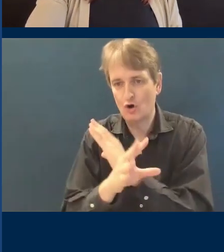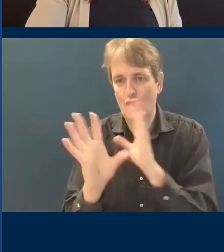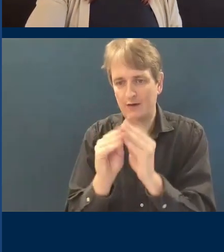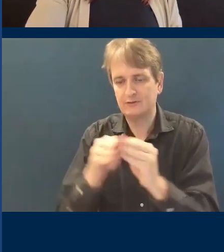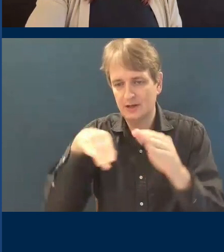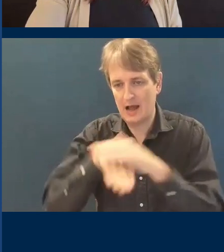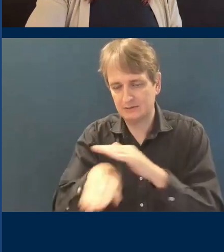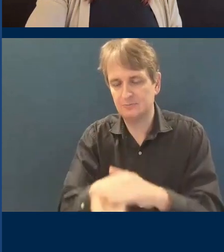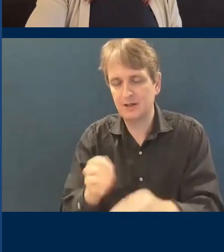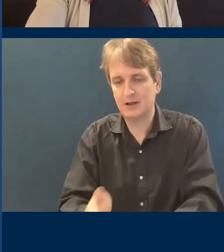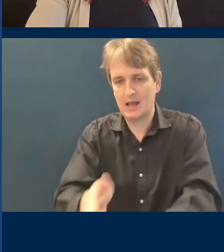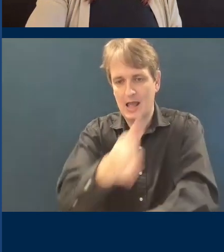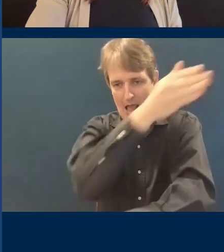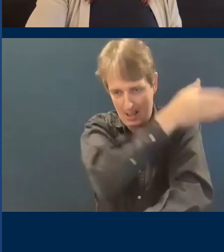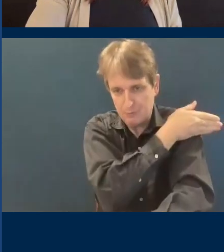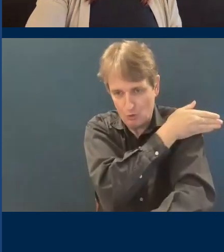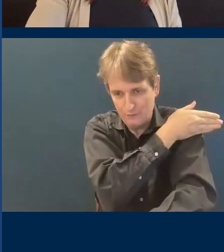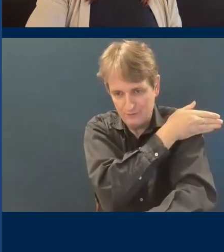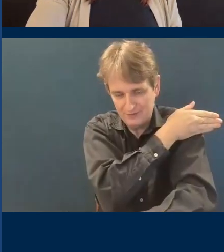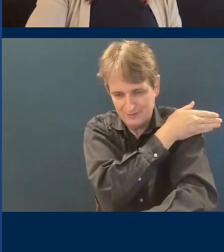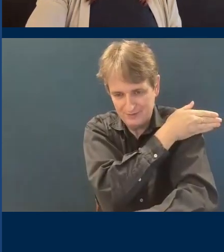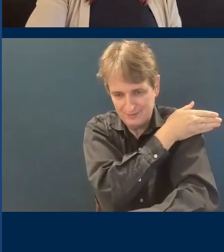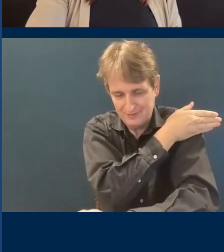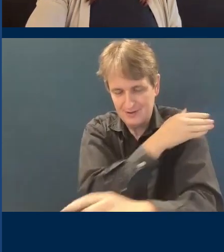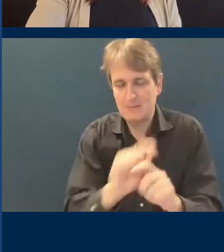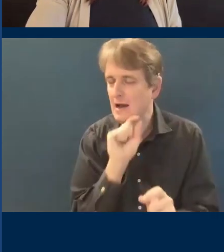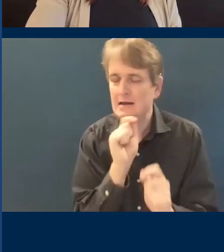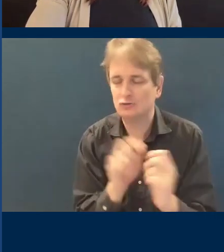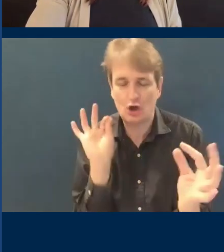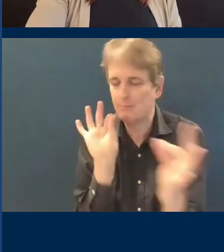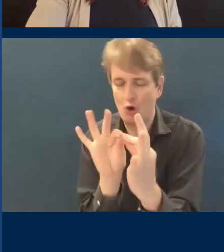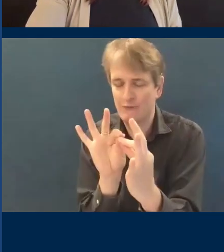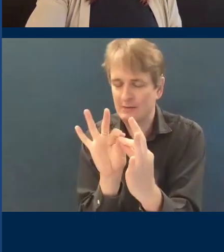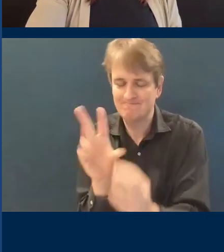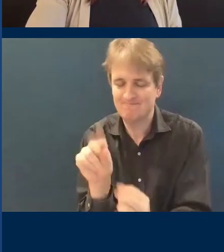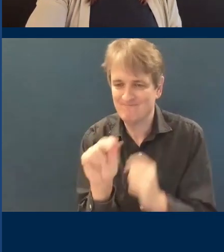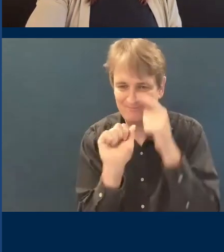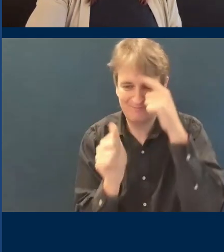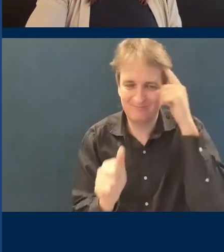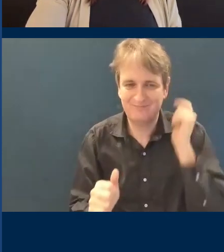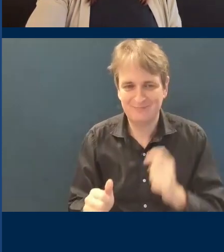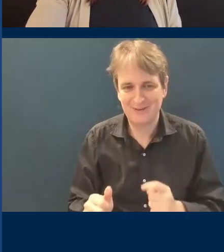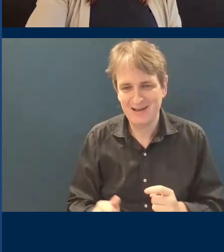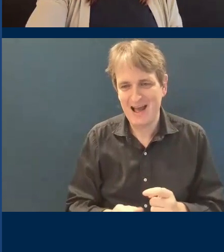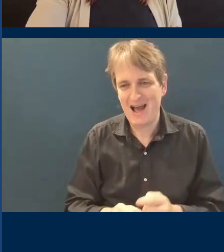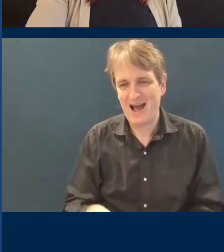So mentioning video conferencing accessibility and how much it's improved, but it's not perfect at this point.